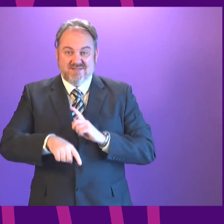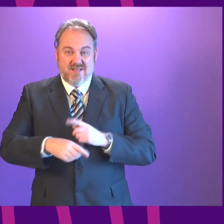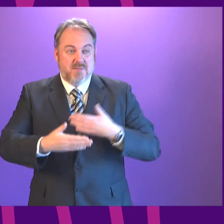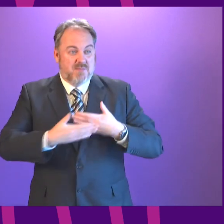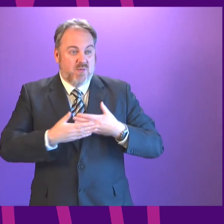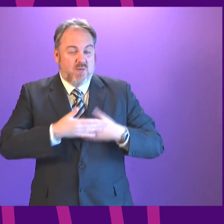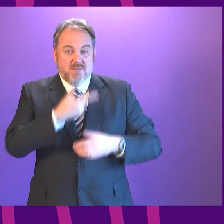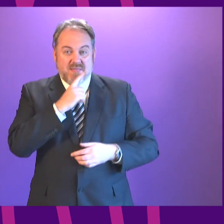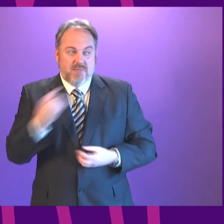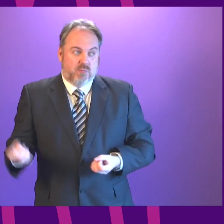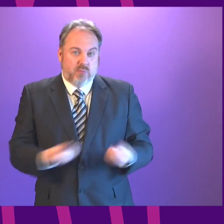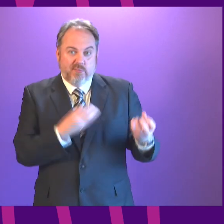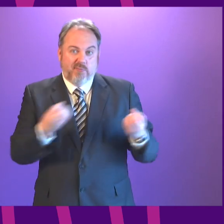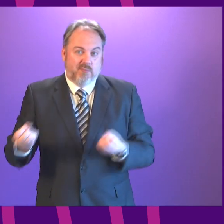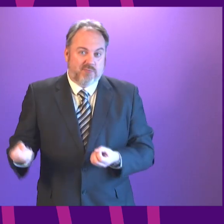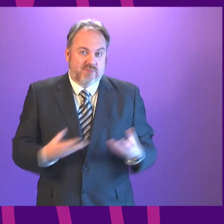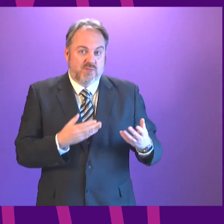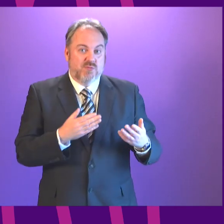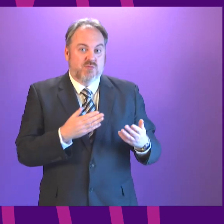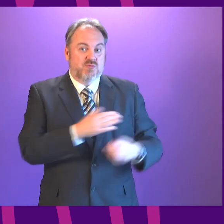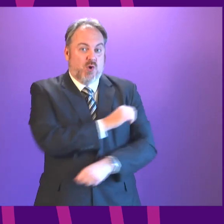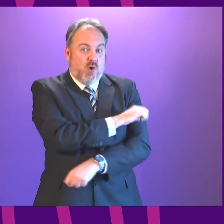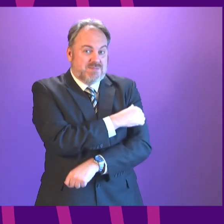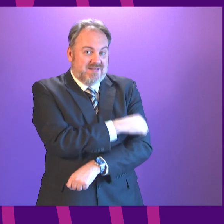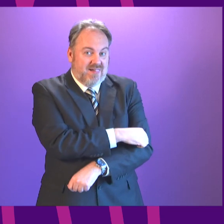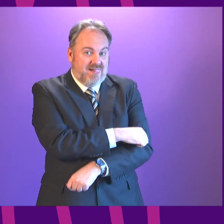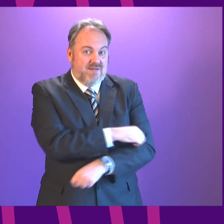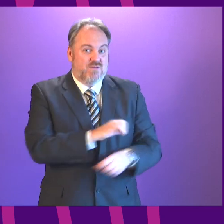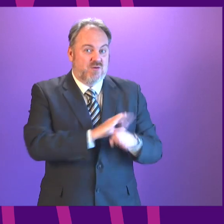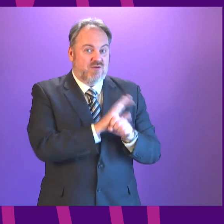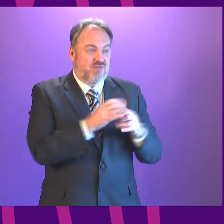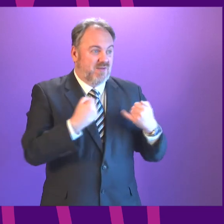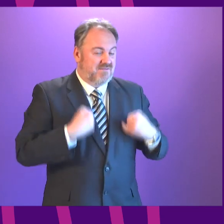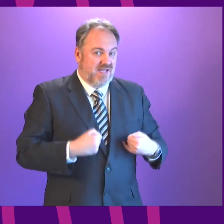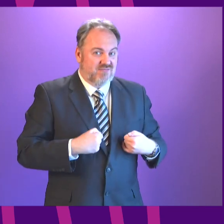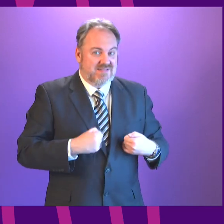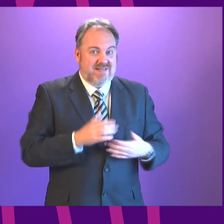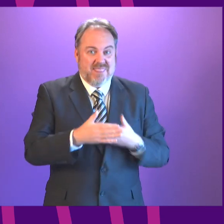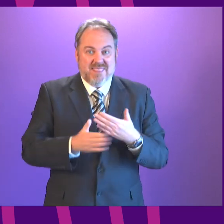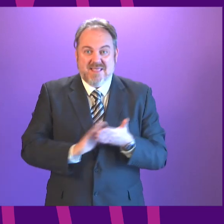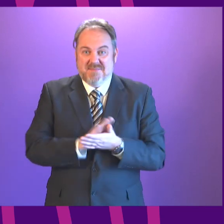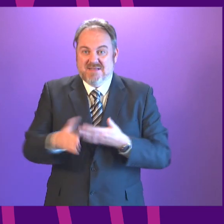hospital and intensive care treatment for Covid, the more staff will be required to